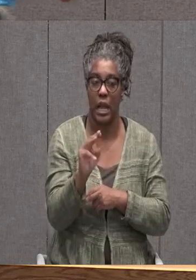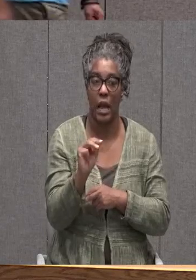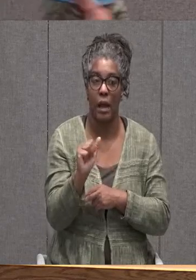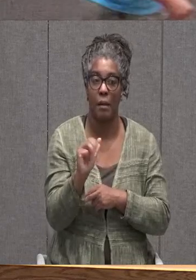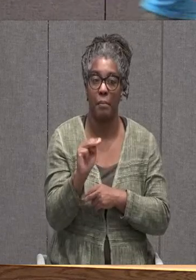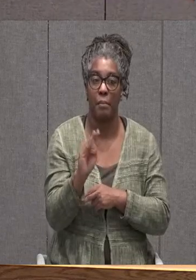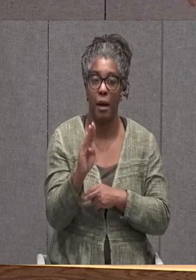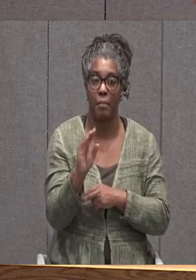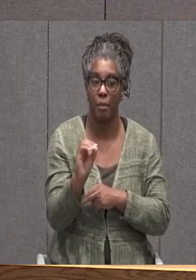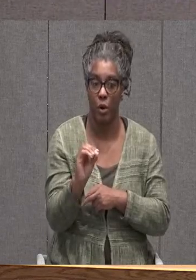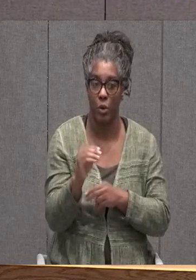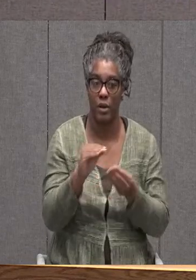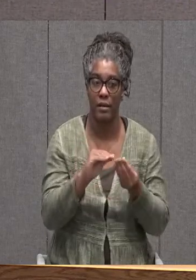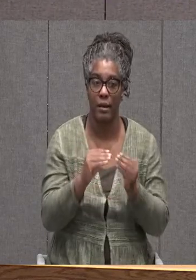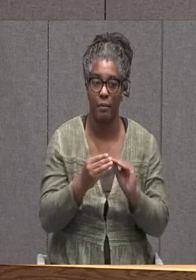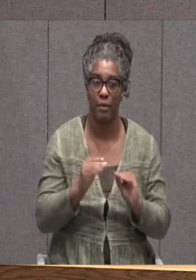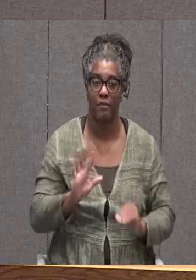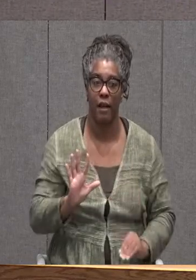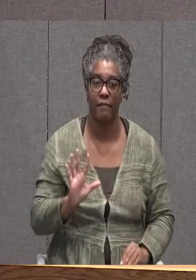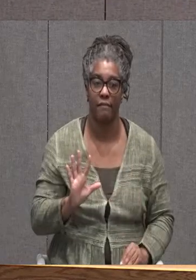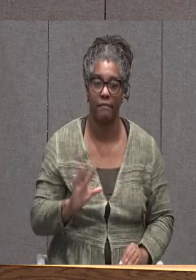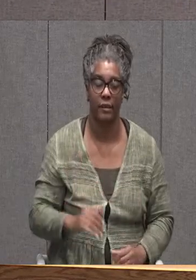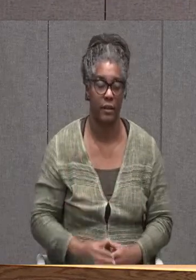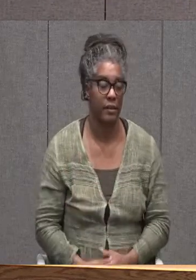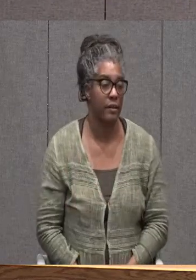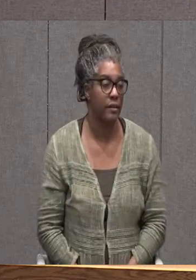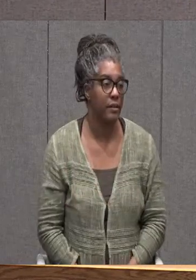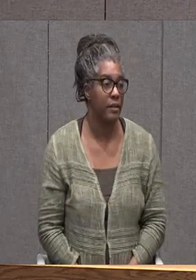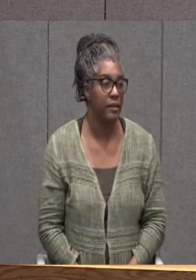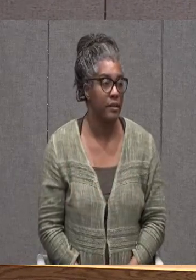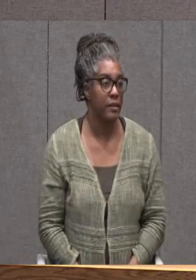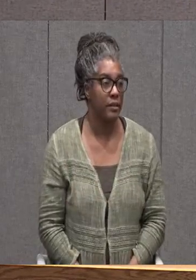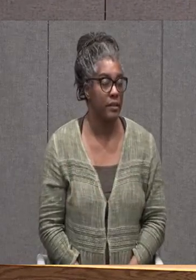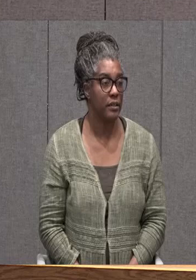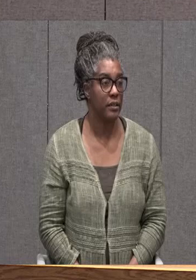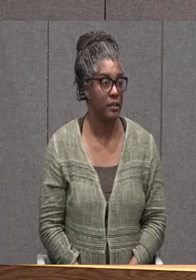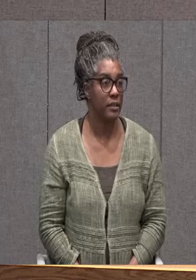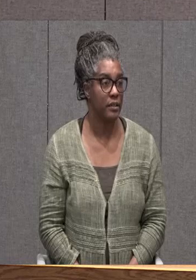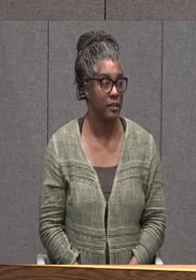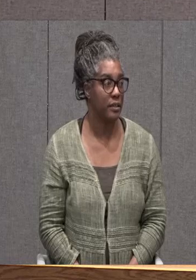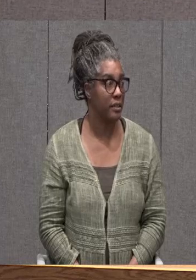(soft footsteps) I'm just gonna get the music tuned up here,